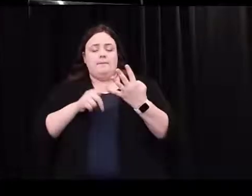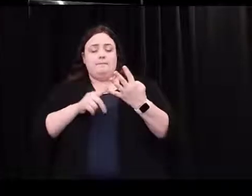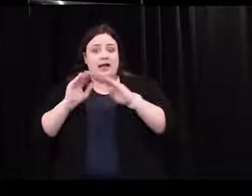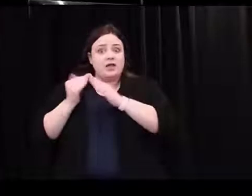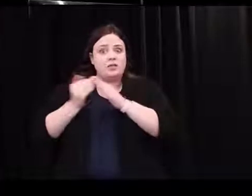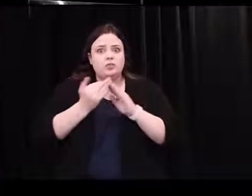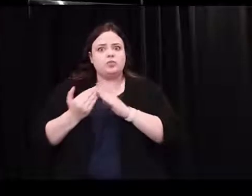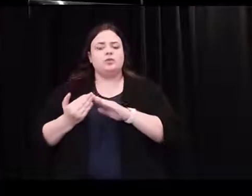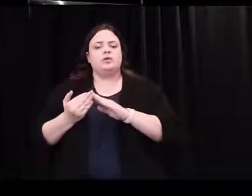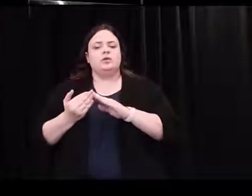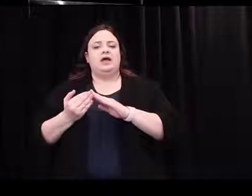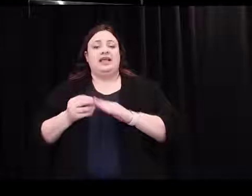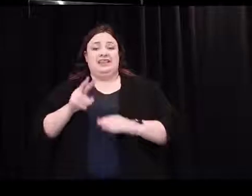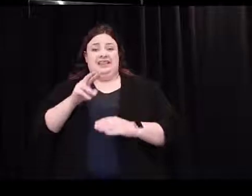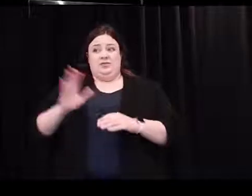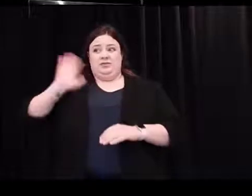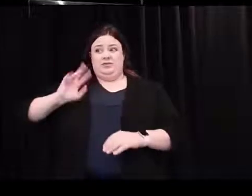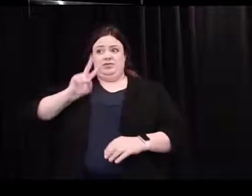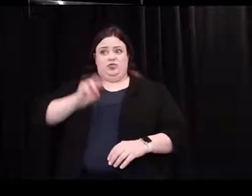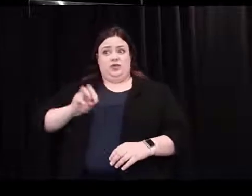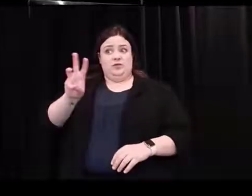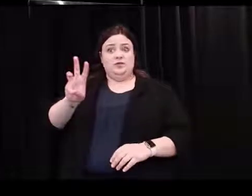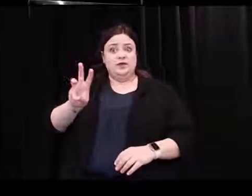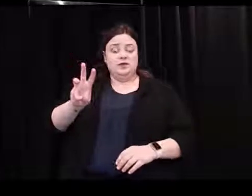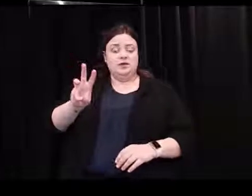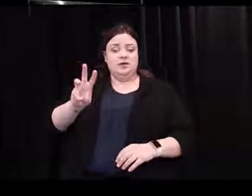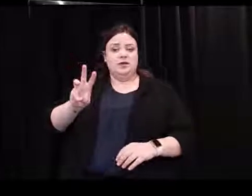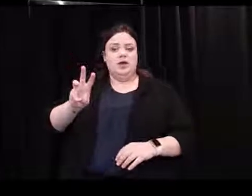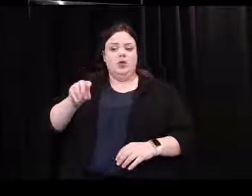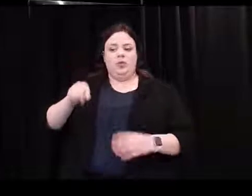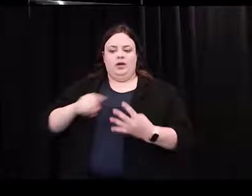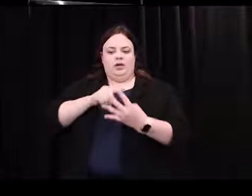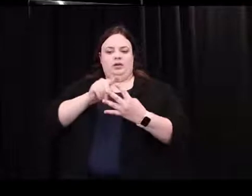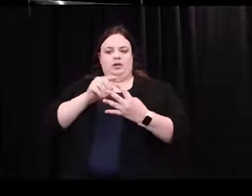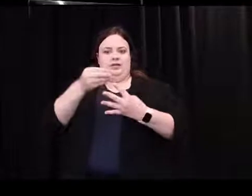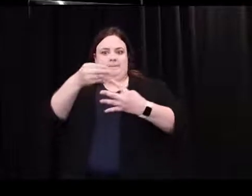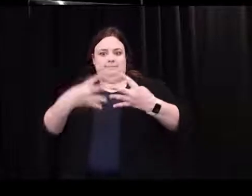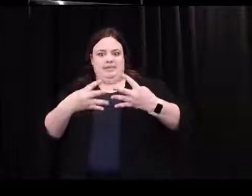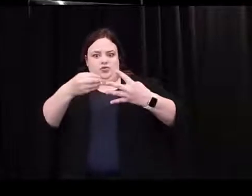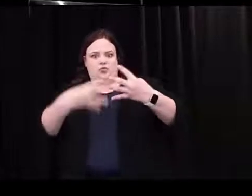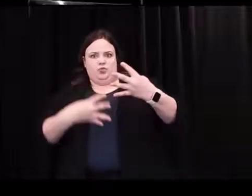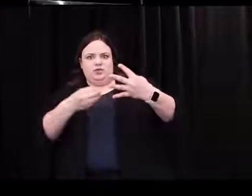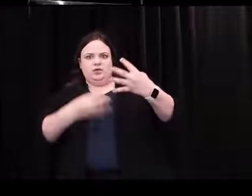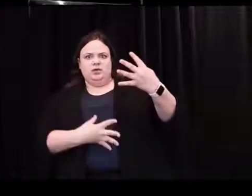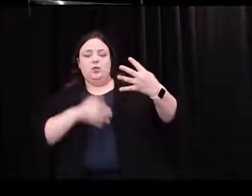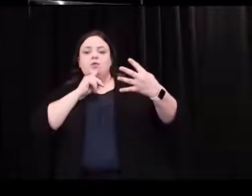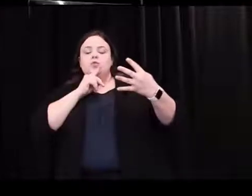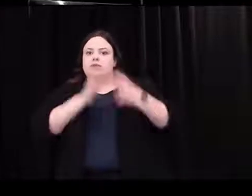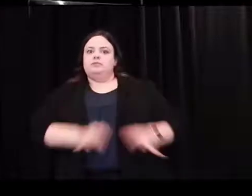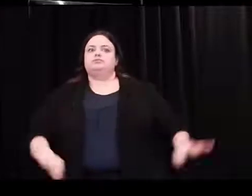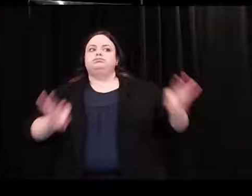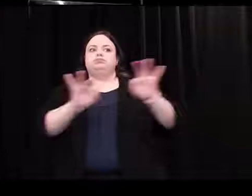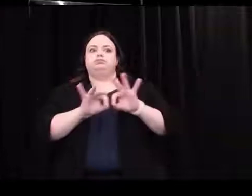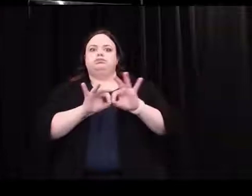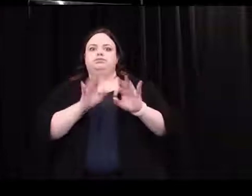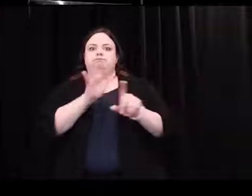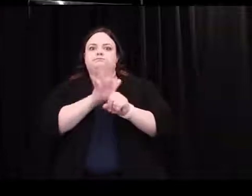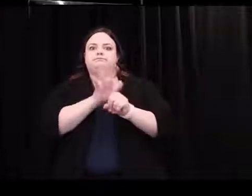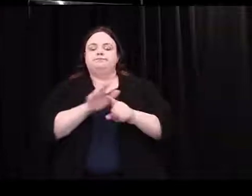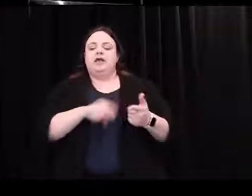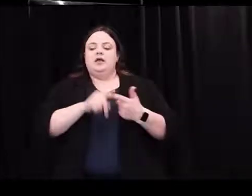is 2006 when fly out menus were the big thing, right? And so you'd hover over like my pain and a